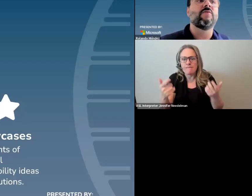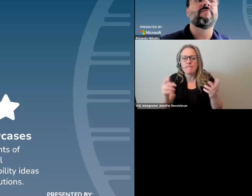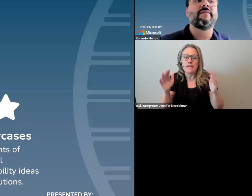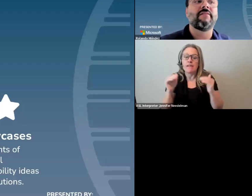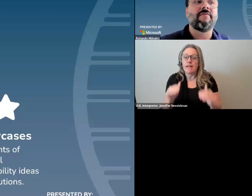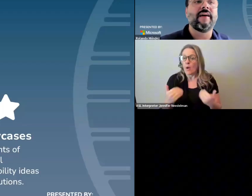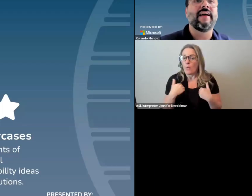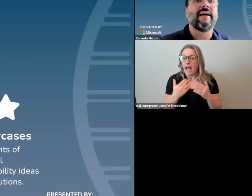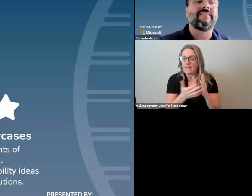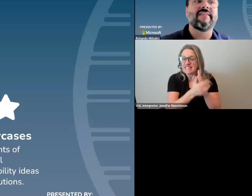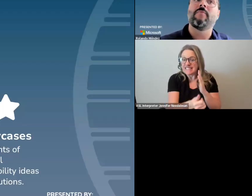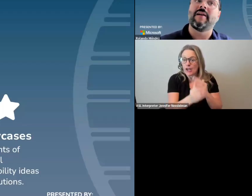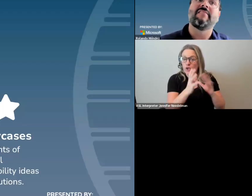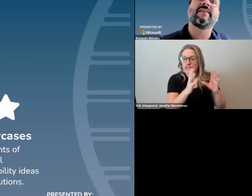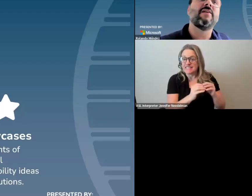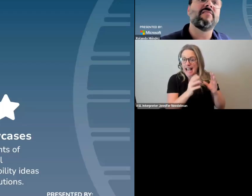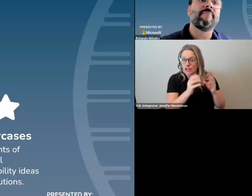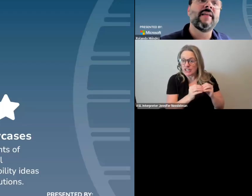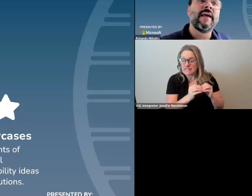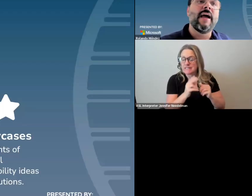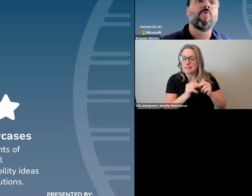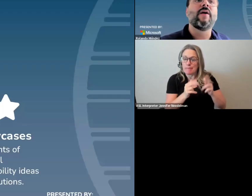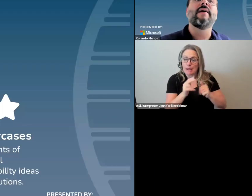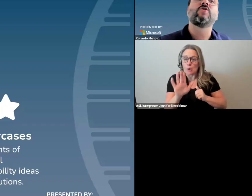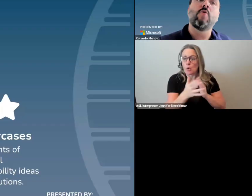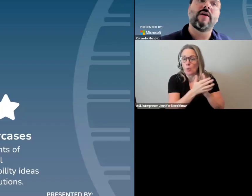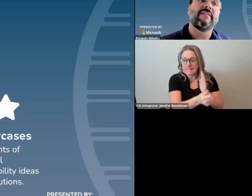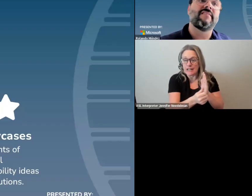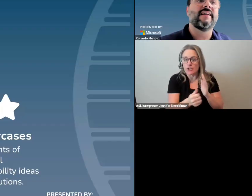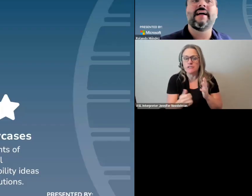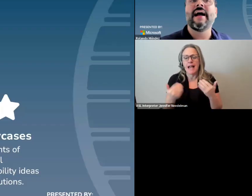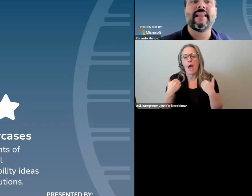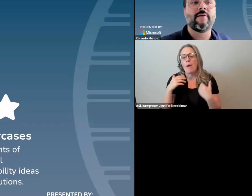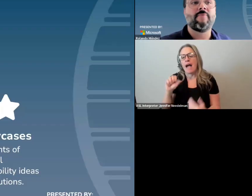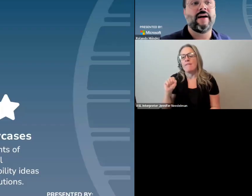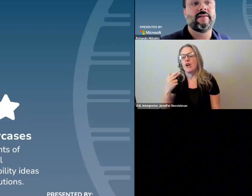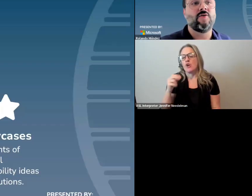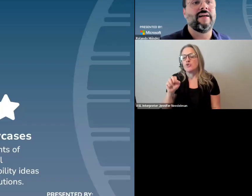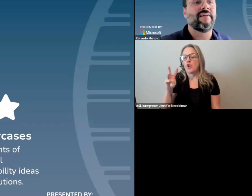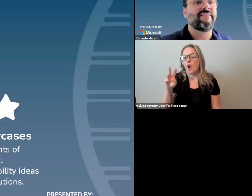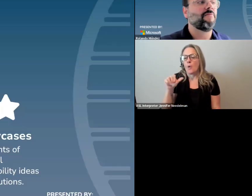to build specific accessibility skills and we have showcases that highlight practical